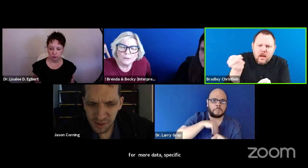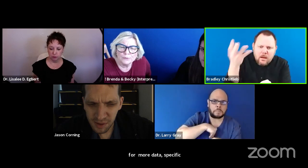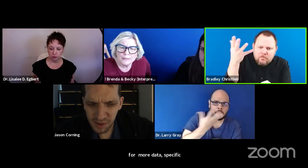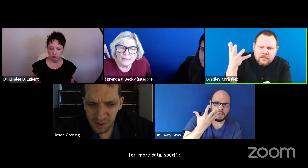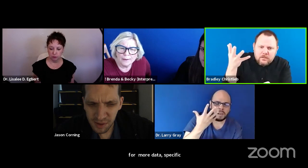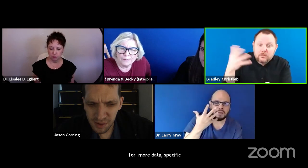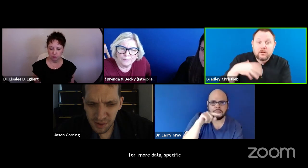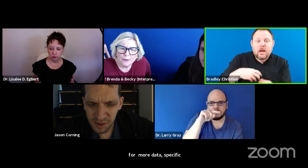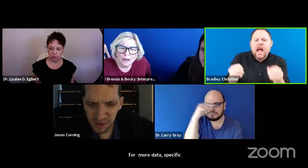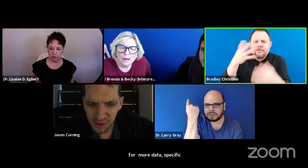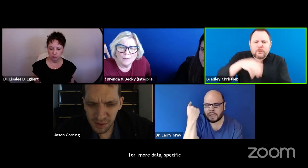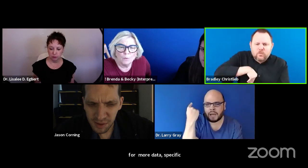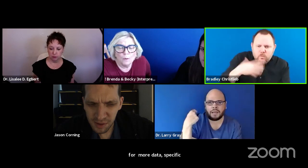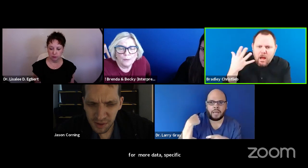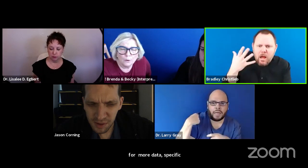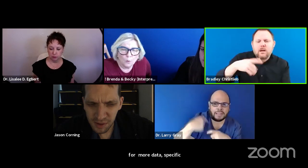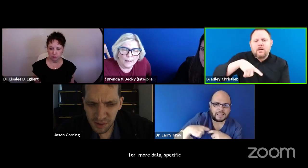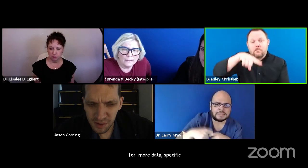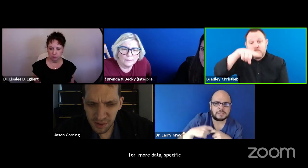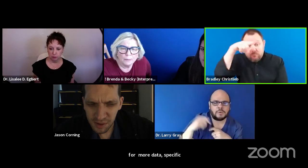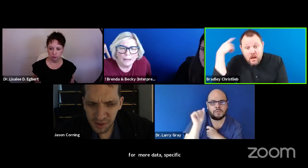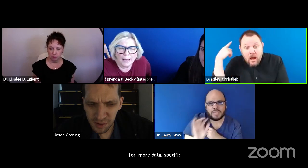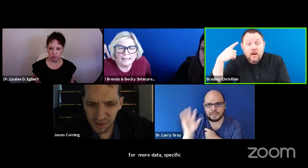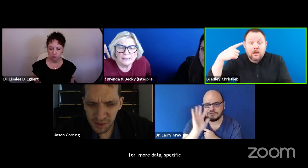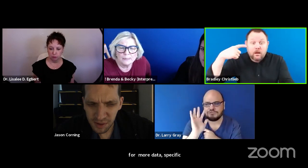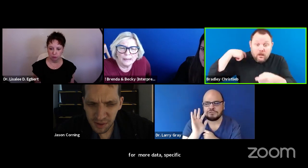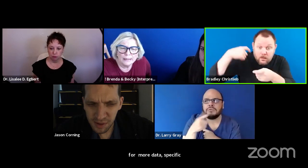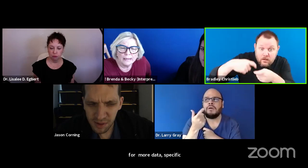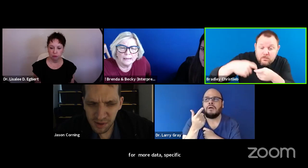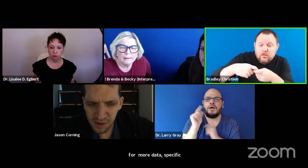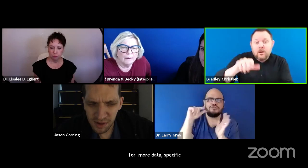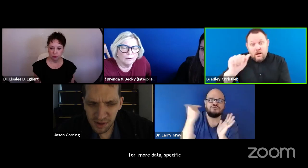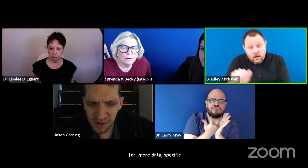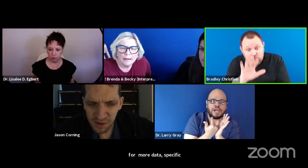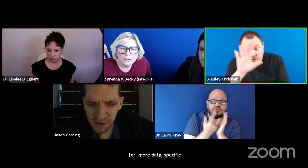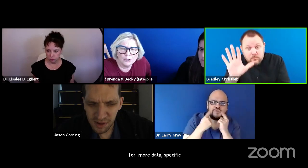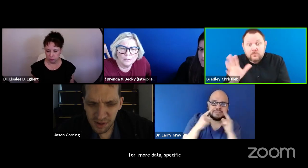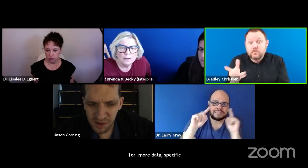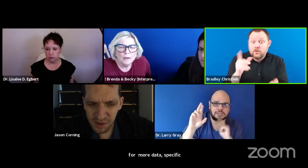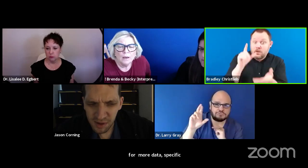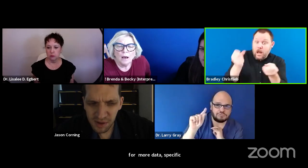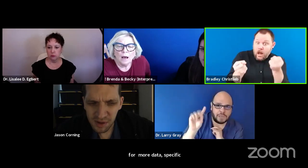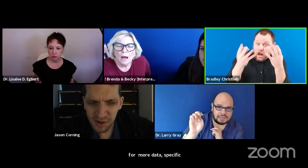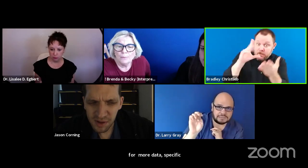of Deaf that are white, black, Hispanic, or Asian?